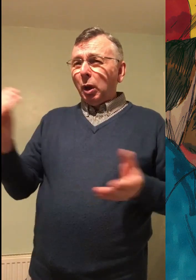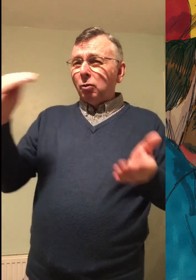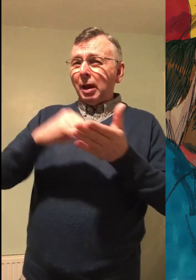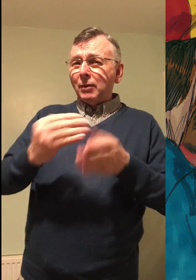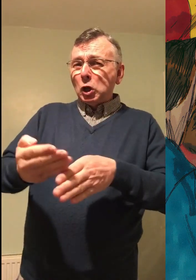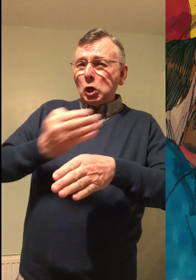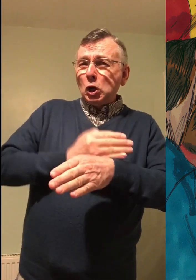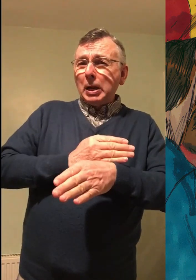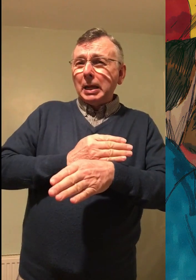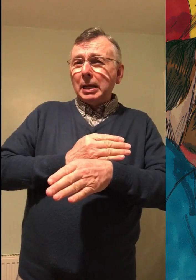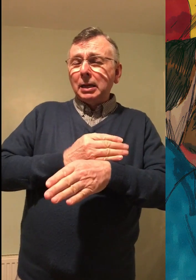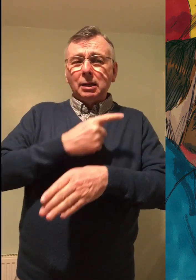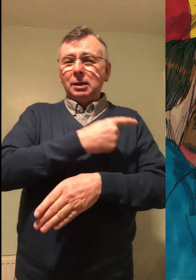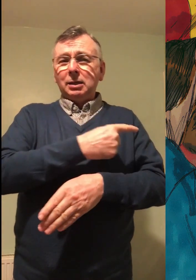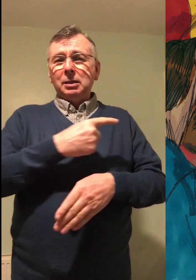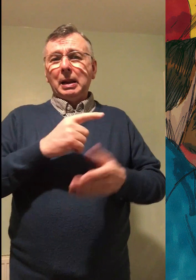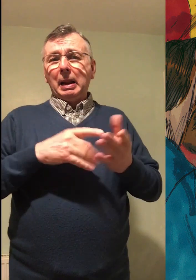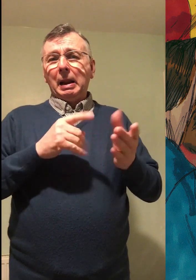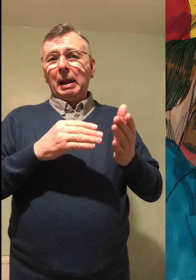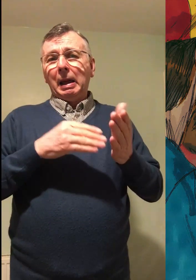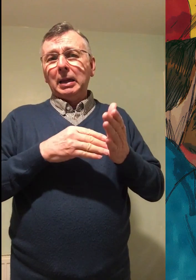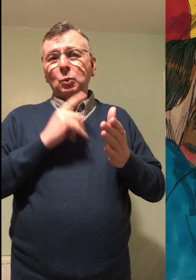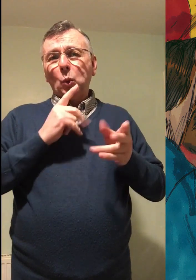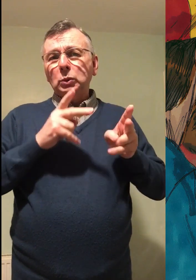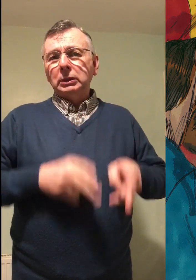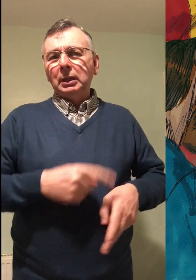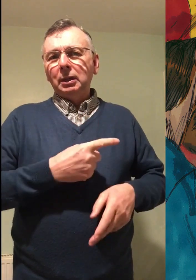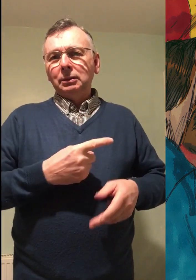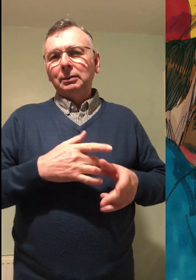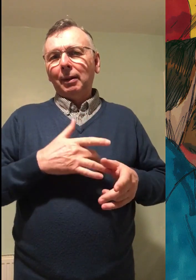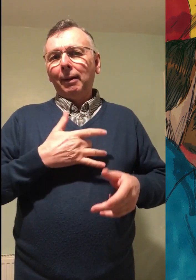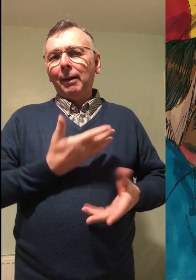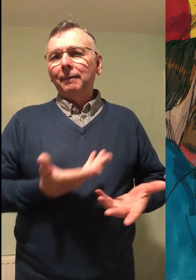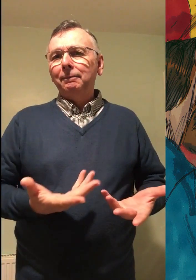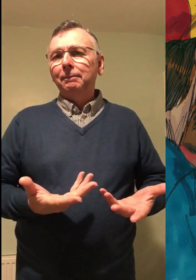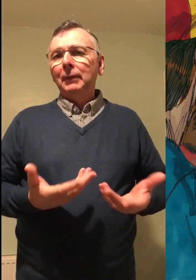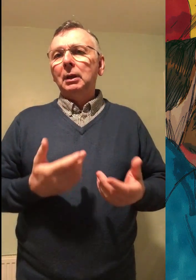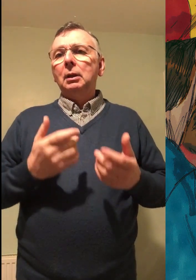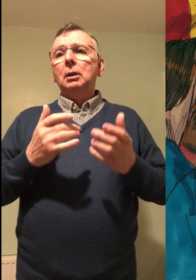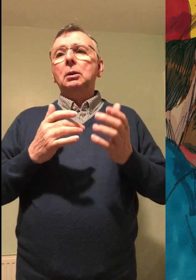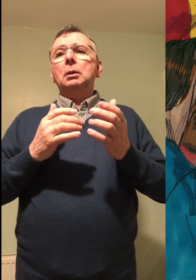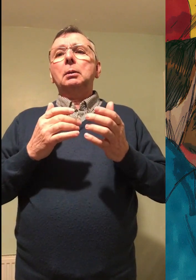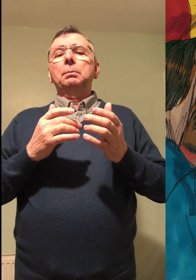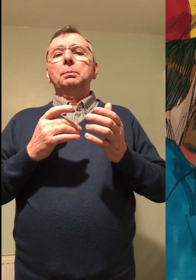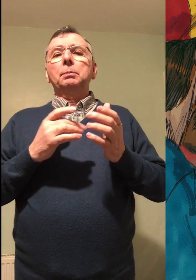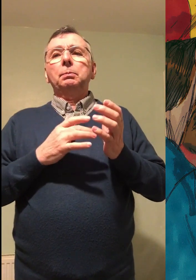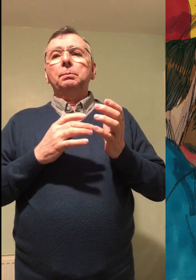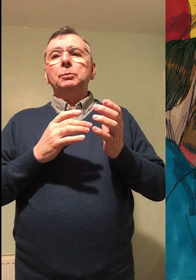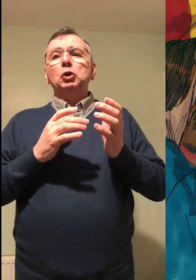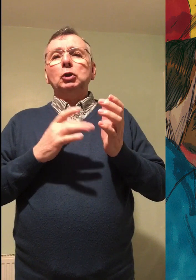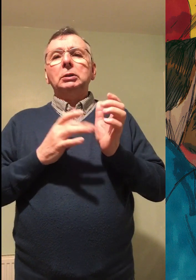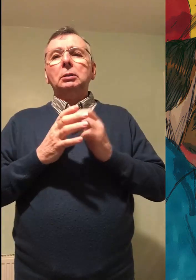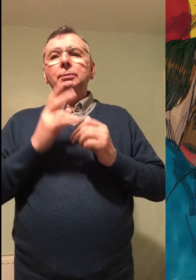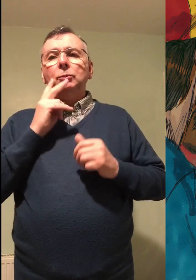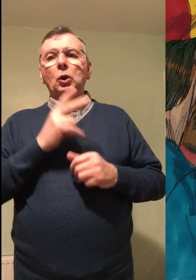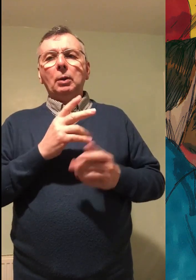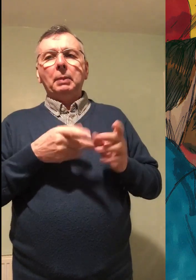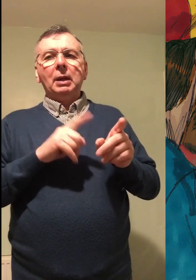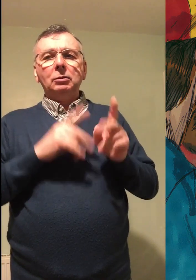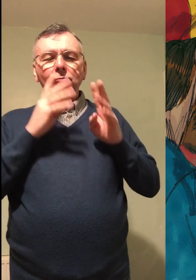had come along with her also weeping, he was deeply moved in spirit and troubled. “Where